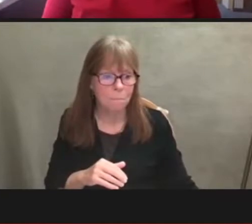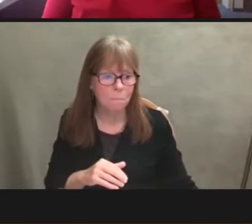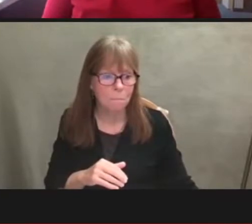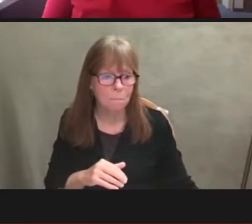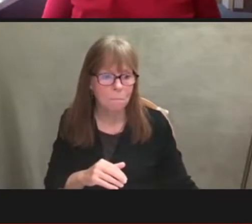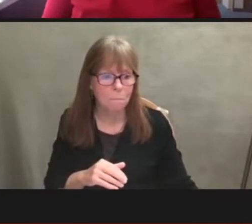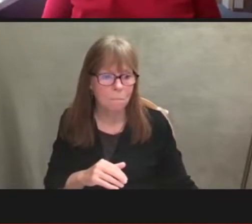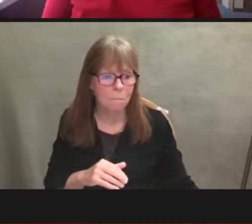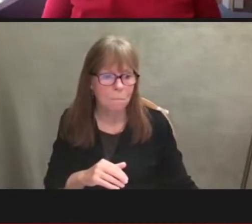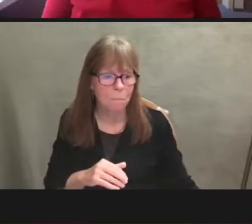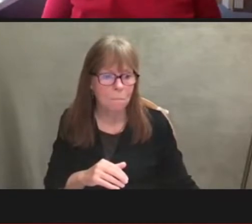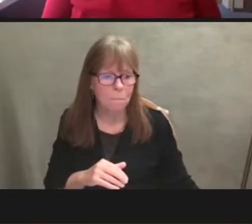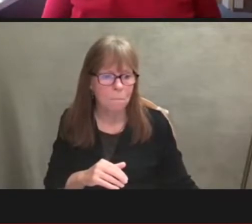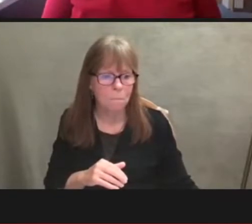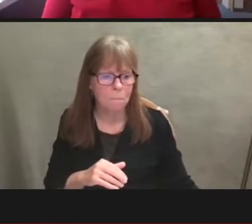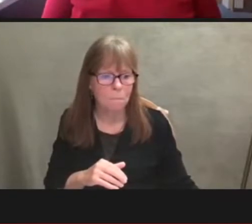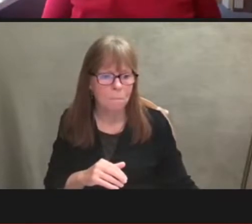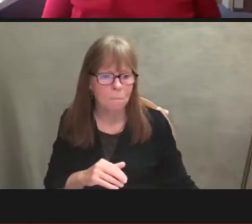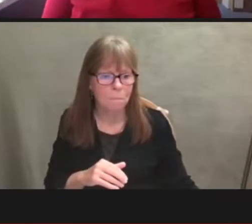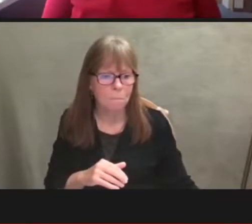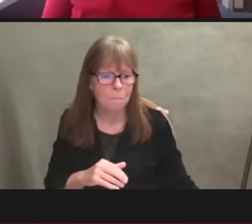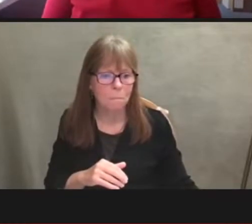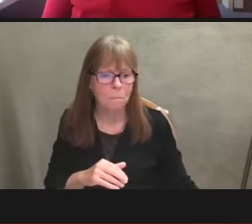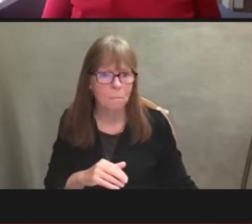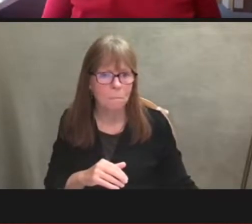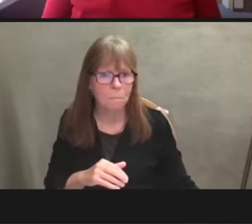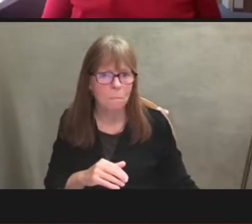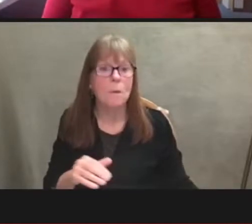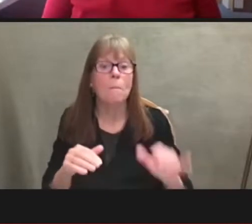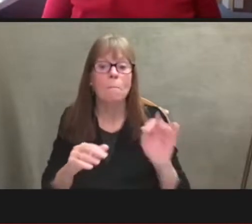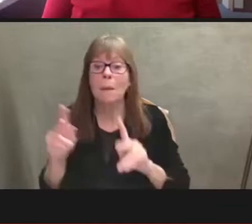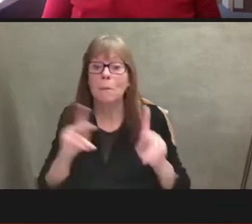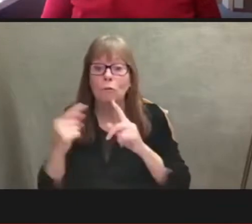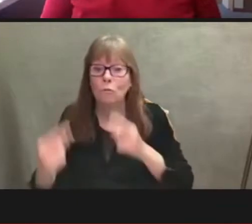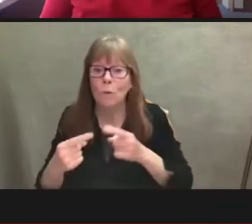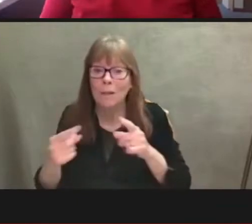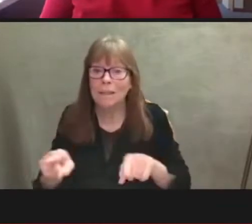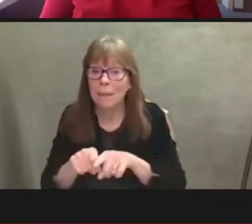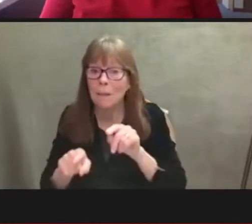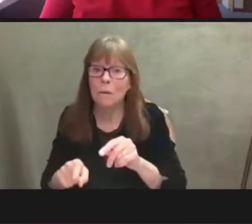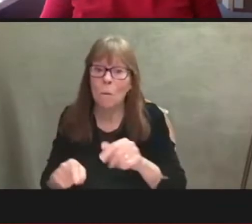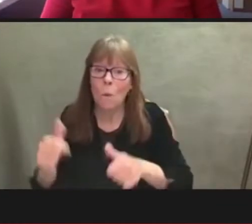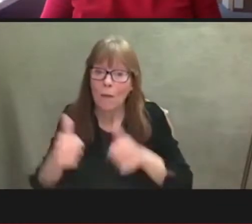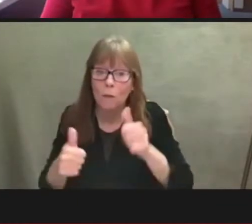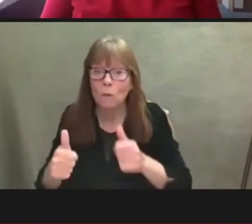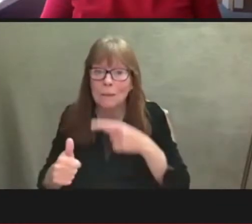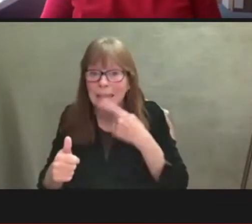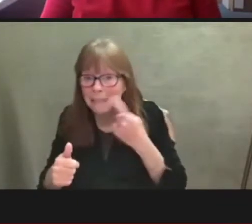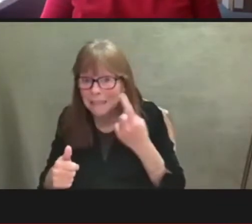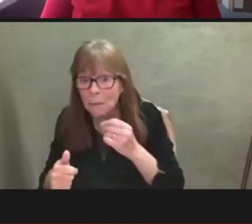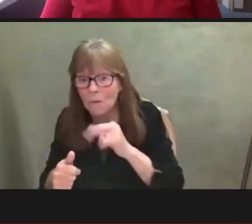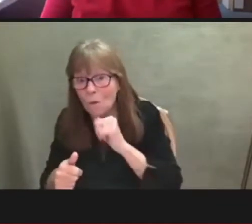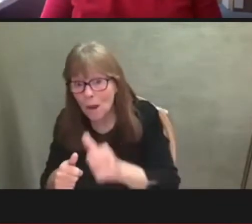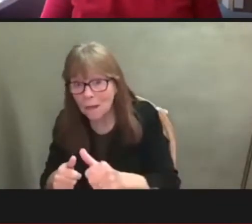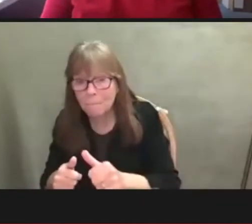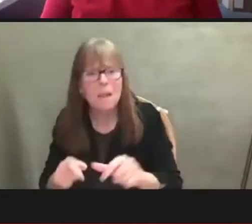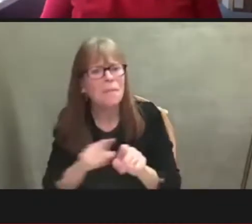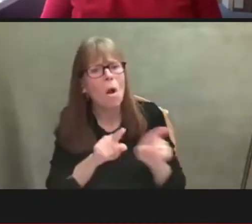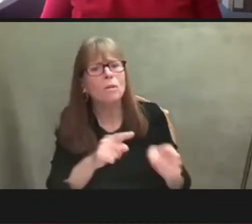whether or not to say something or not. Well, and they're also struggling with trying to get accommodations, right?